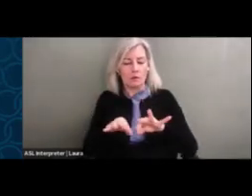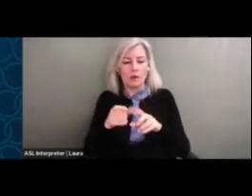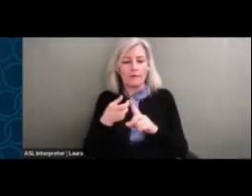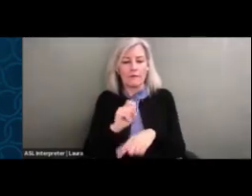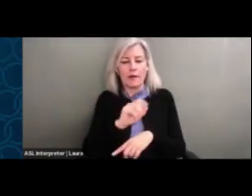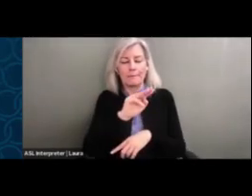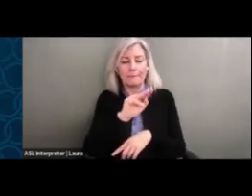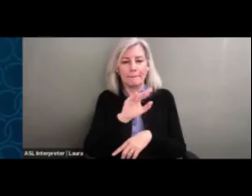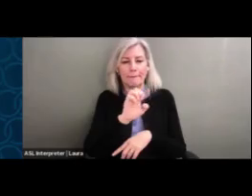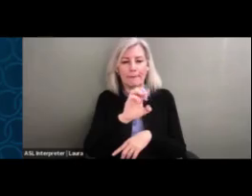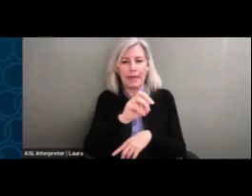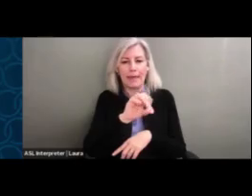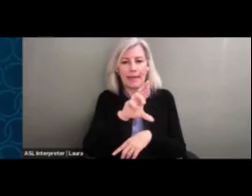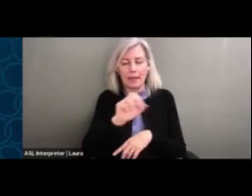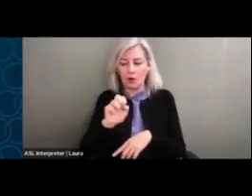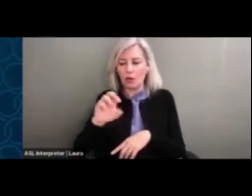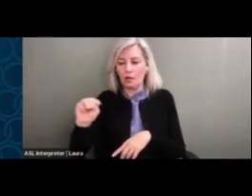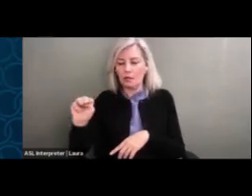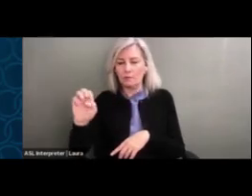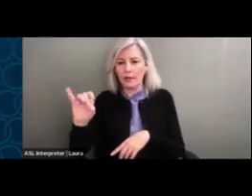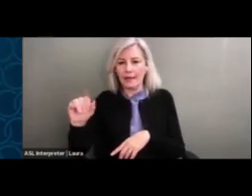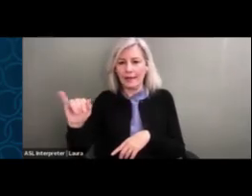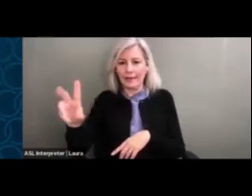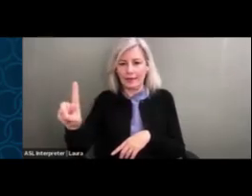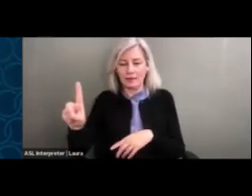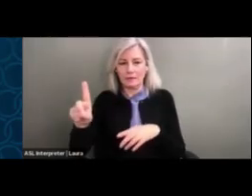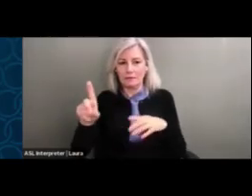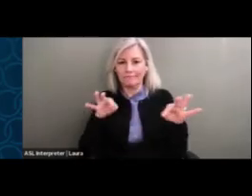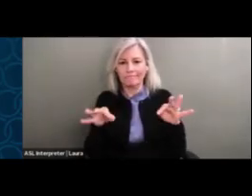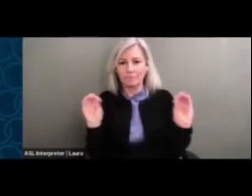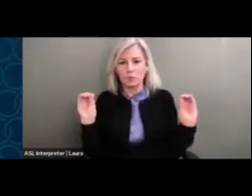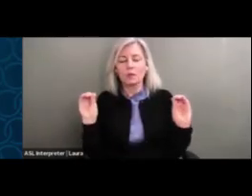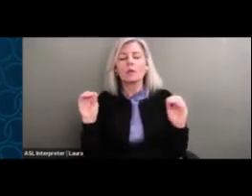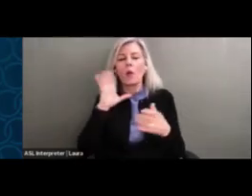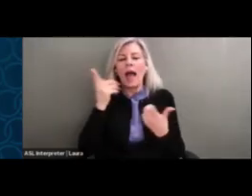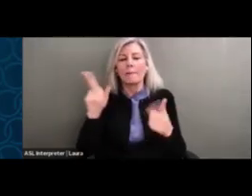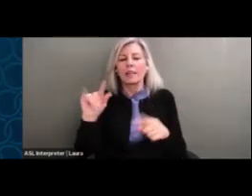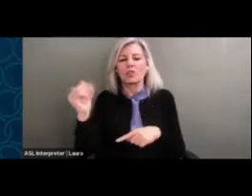there is not yet specific guidance from the Centers for Medicare & Medicaid Services,